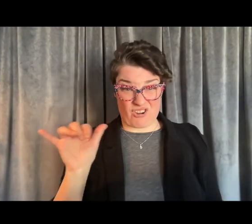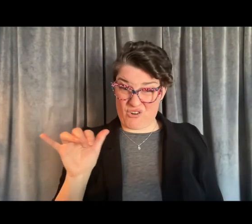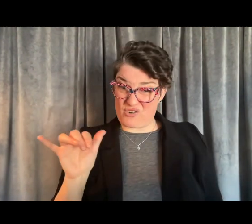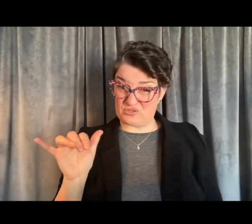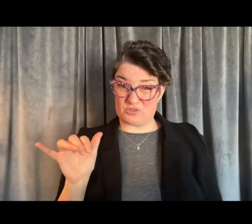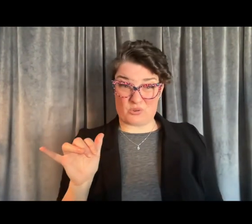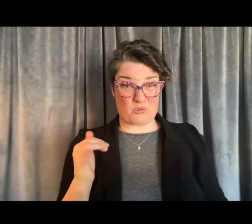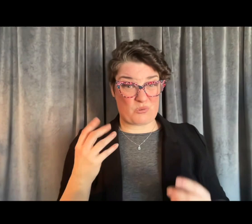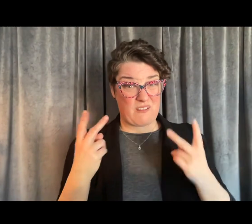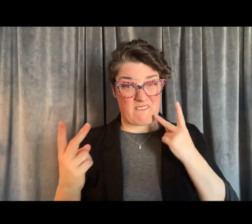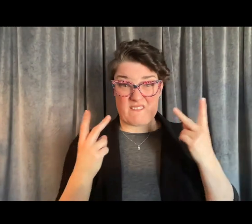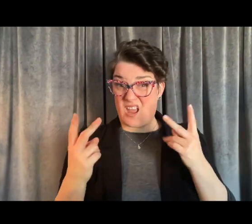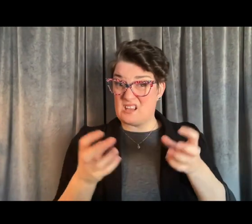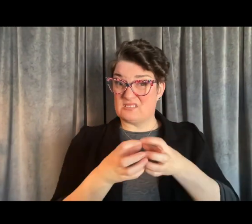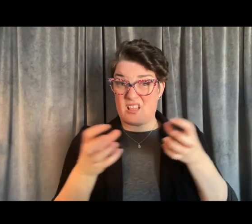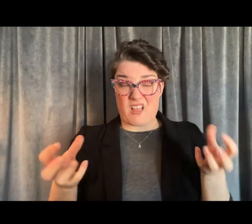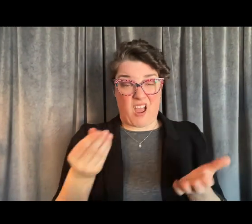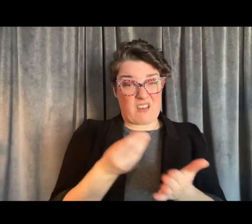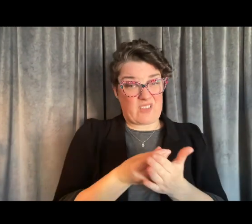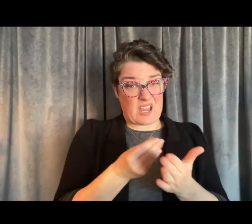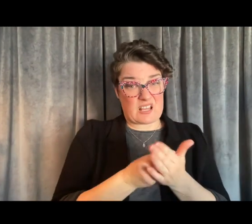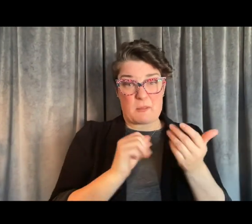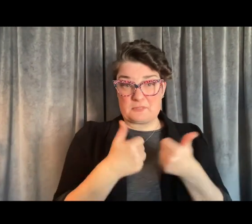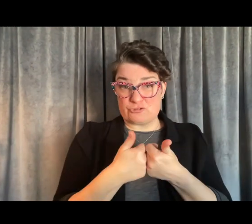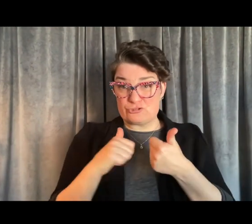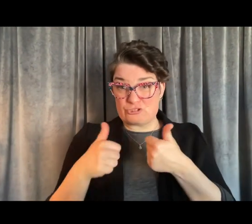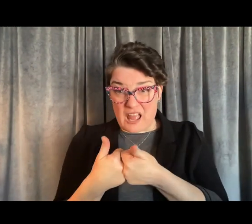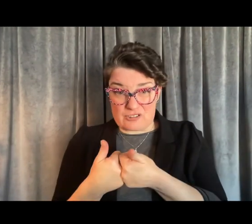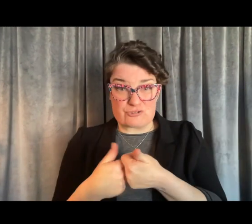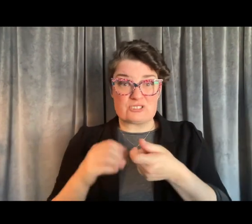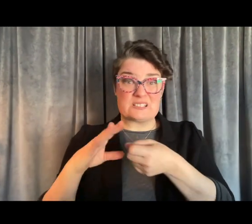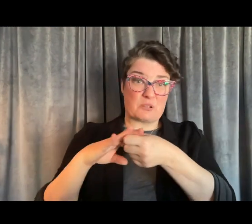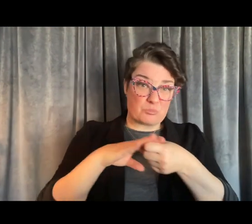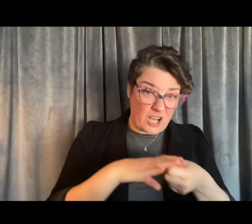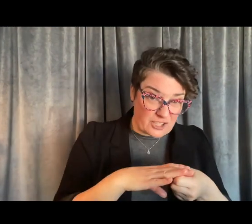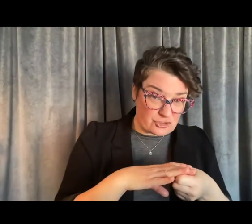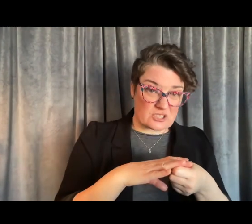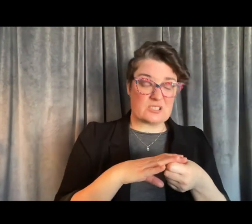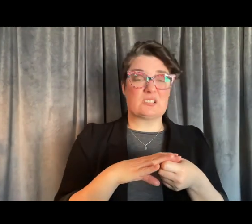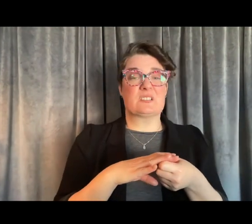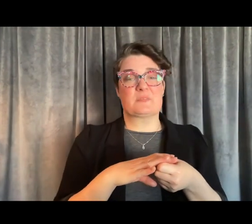But also are facing a lot of economic challenges and oppression.